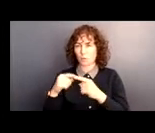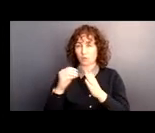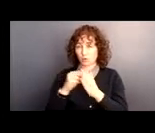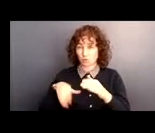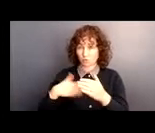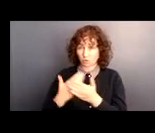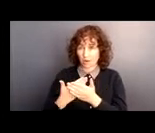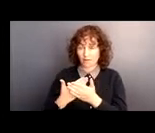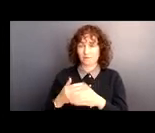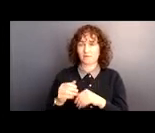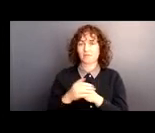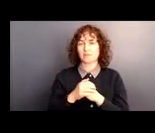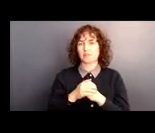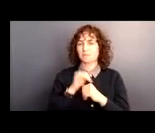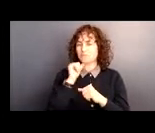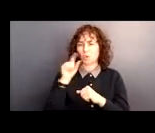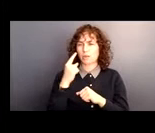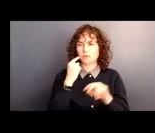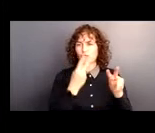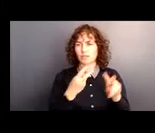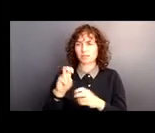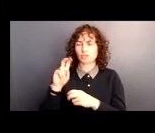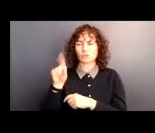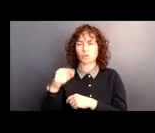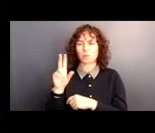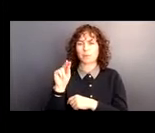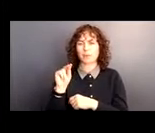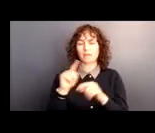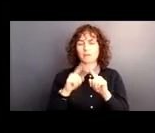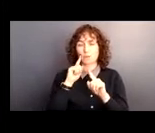I use it, not just the transition but I use it for their gallery.